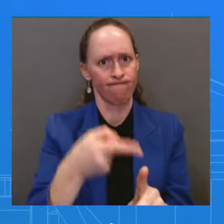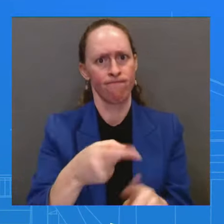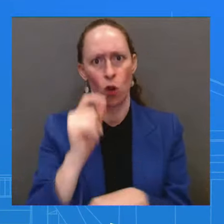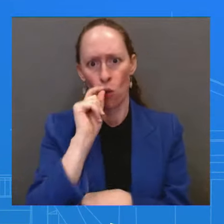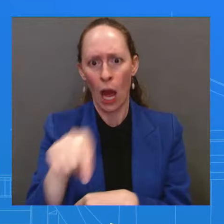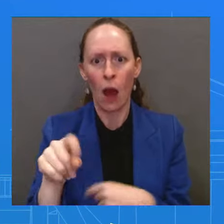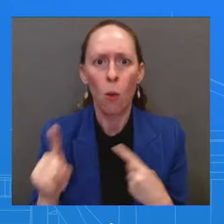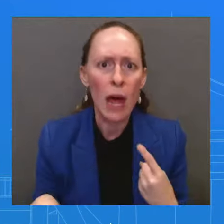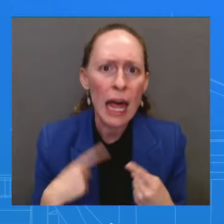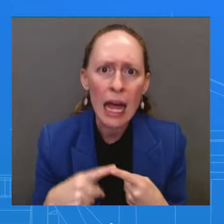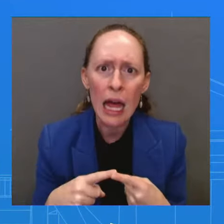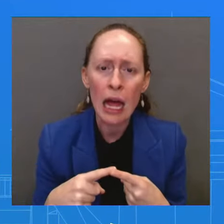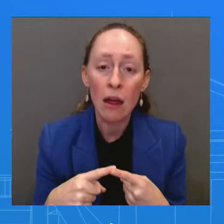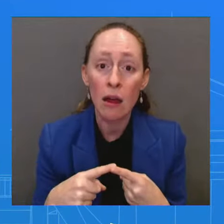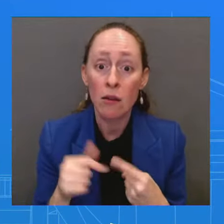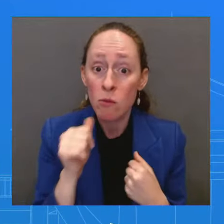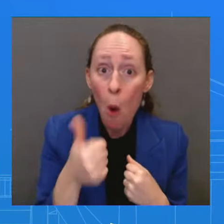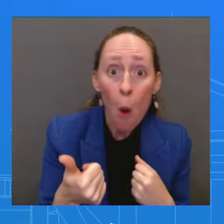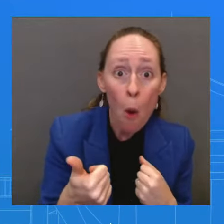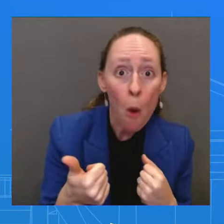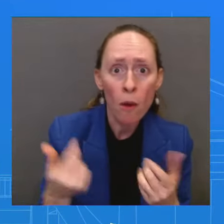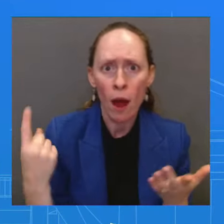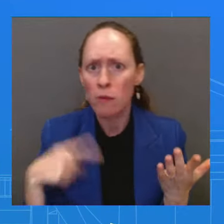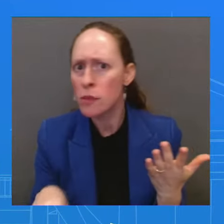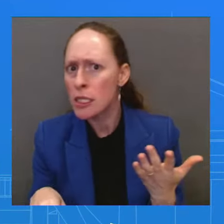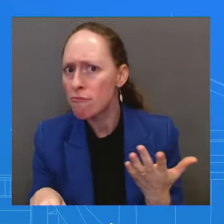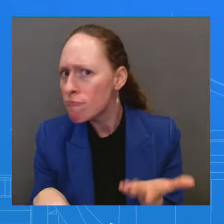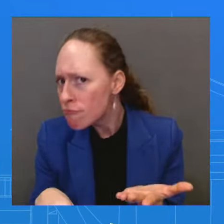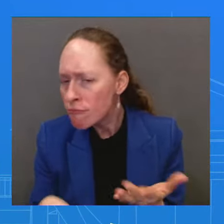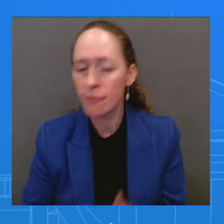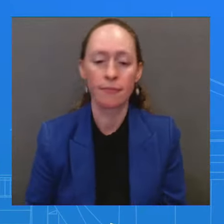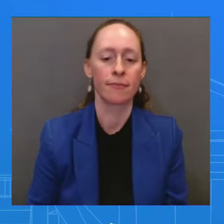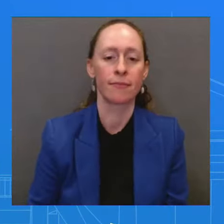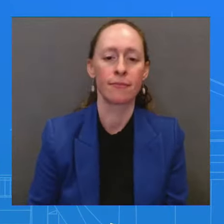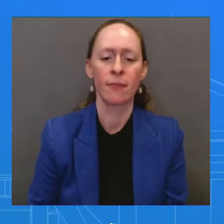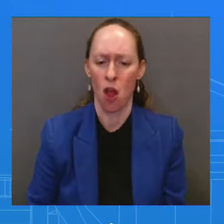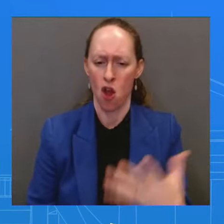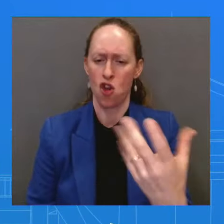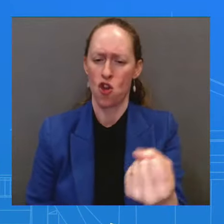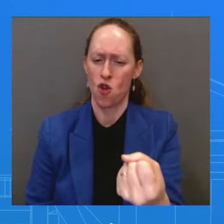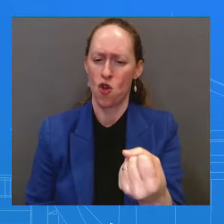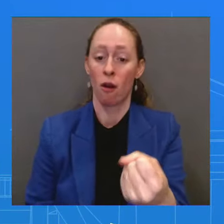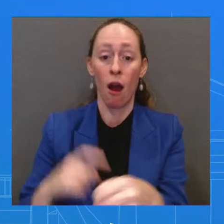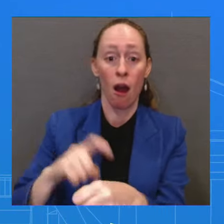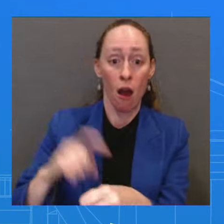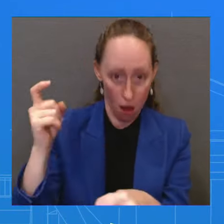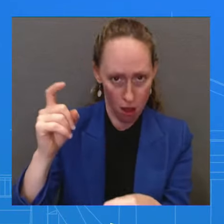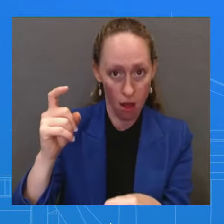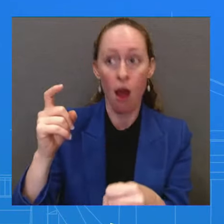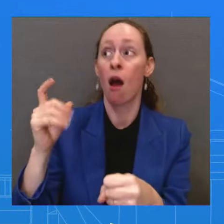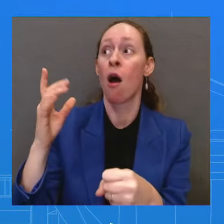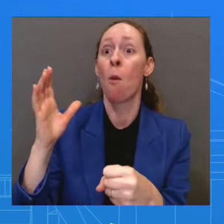So, we'll have more to share on the President's speech -- as he said, a major speech on Ukraine. Don't -- don't want to go beyond what he said.